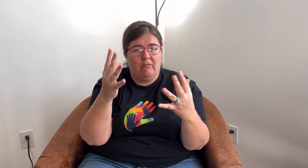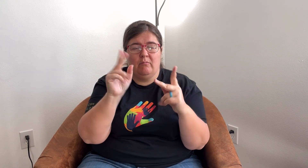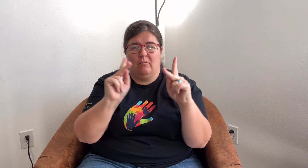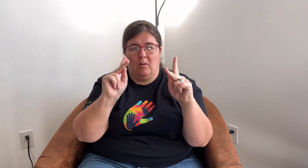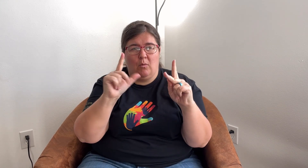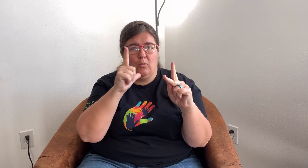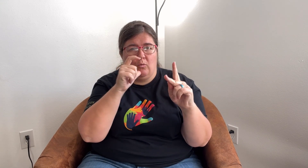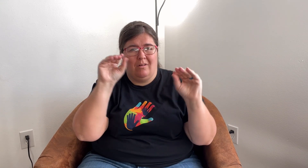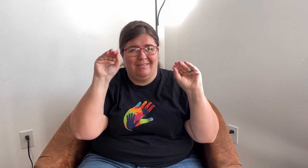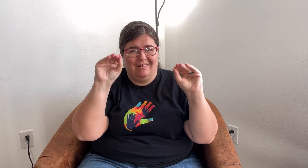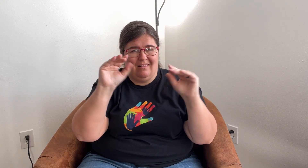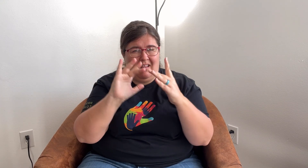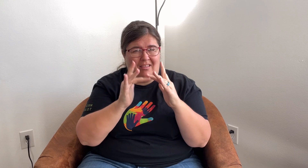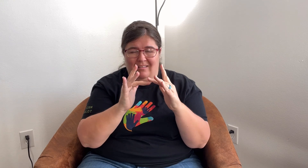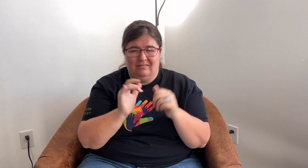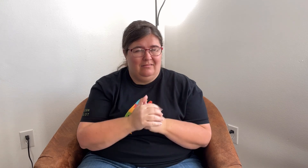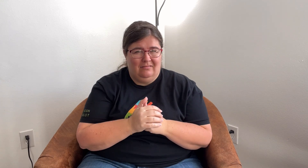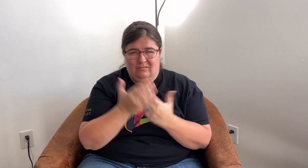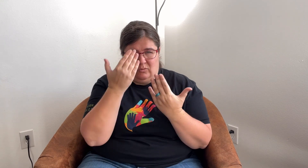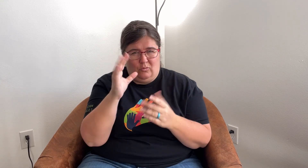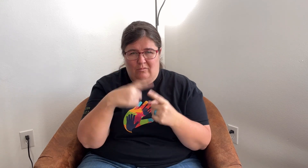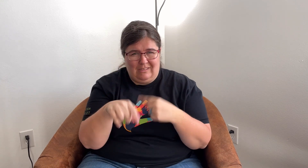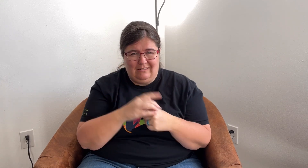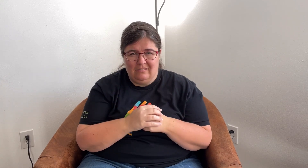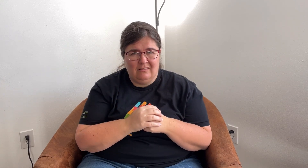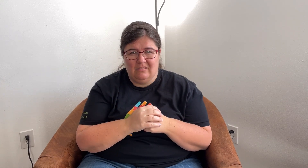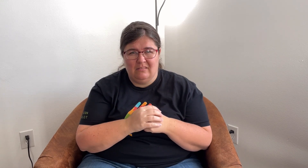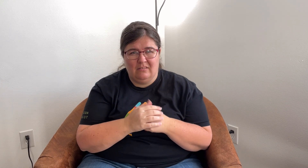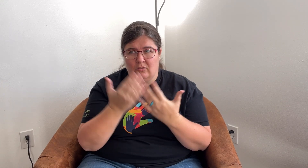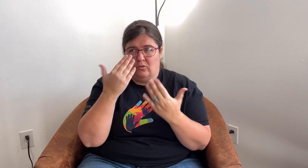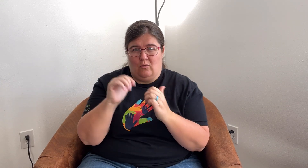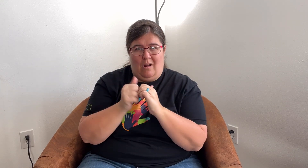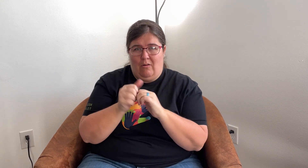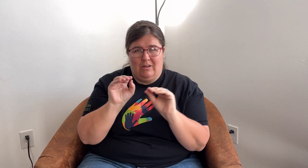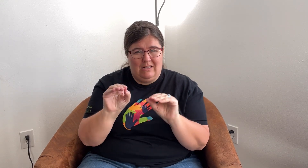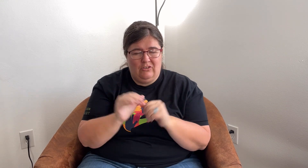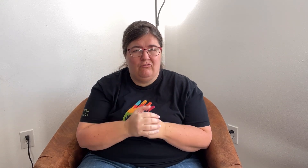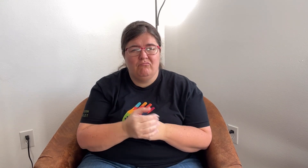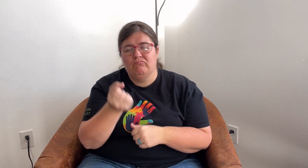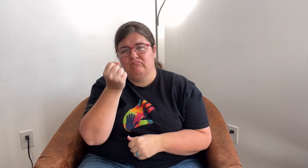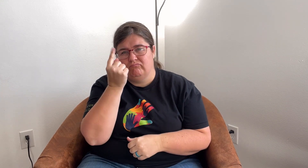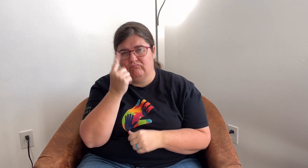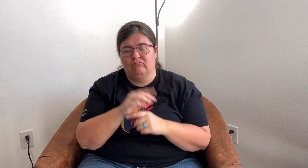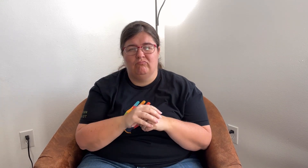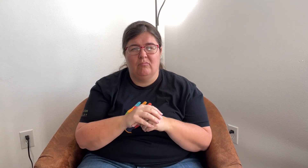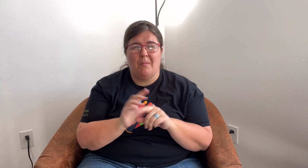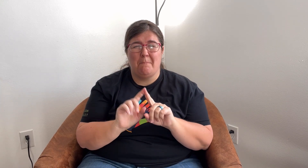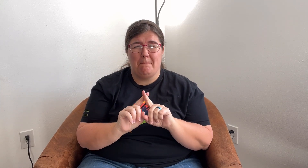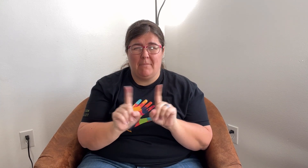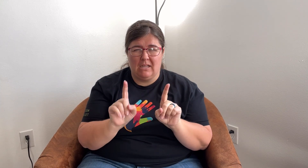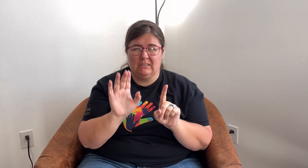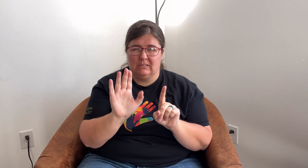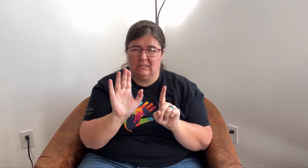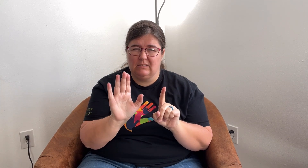A lot of people teaching online don't know sign and / or don't know how to teach. I get it.